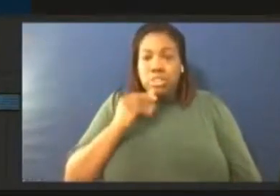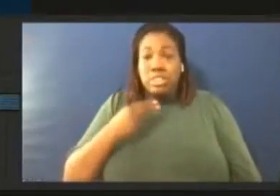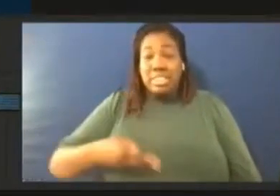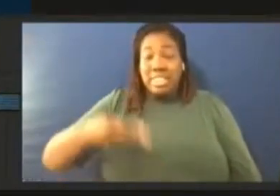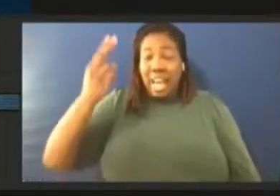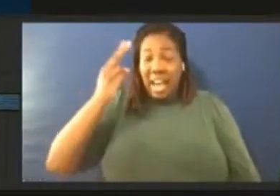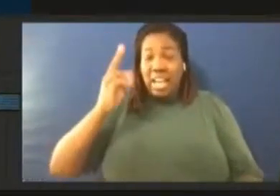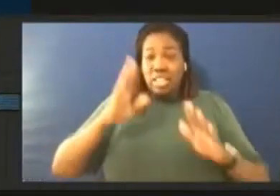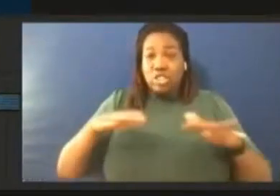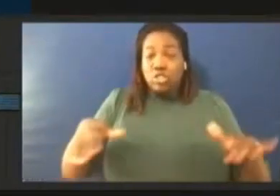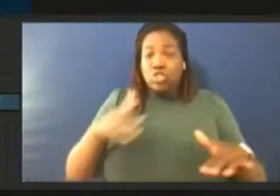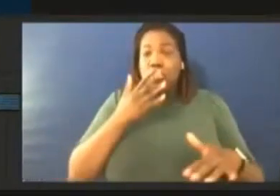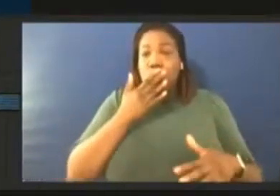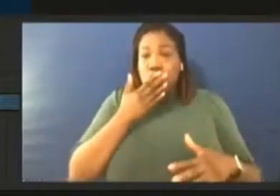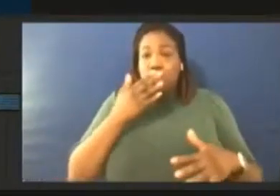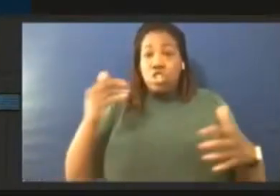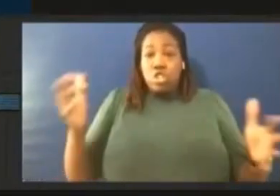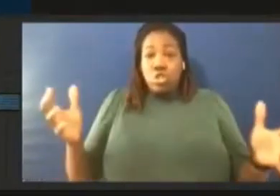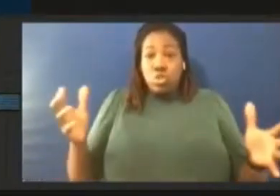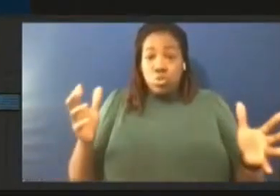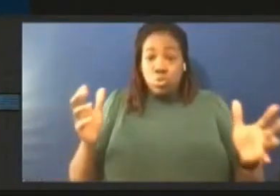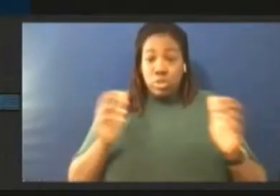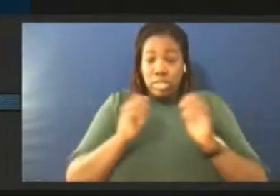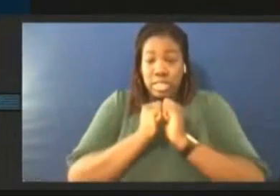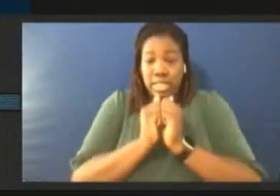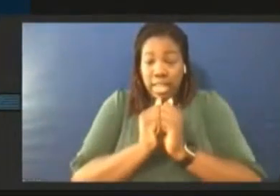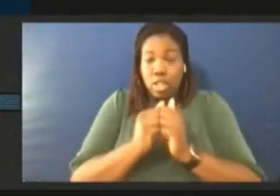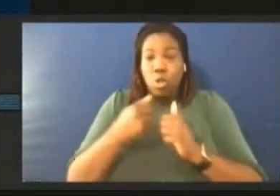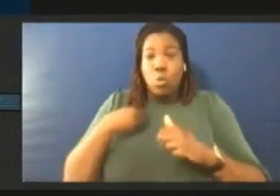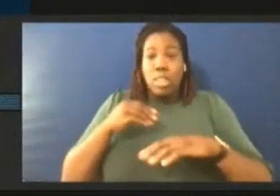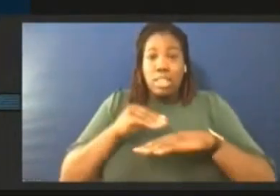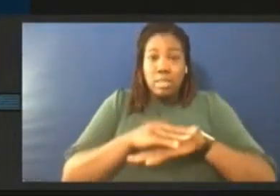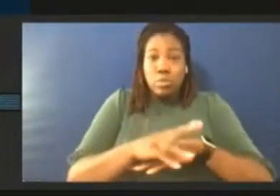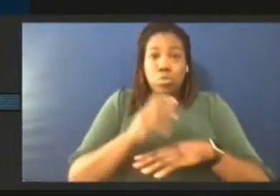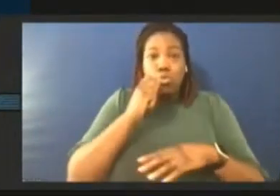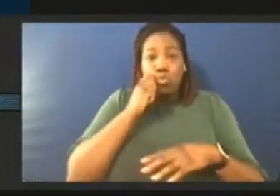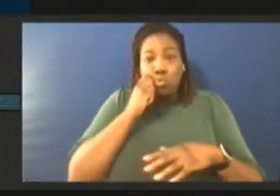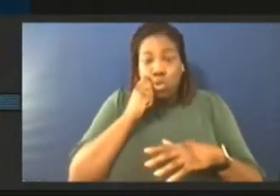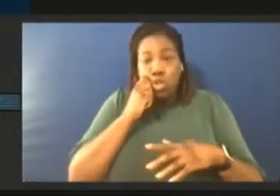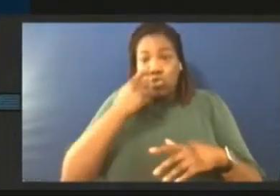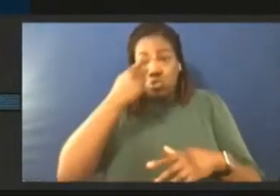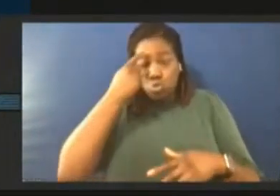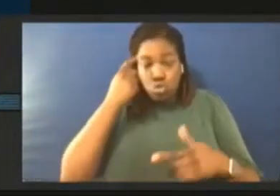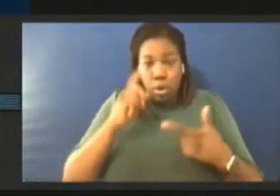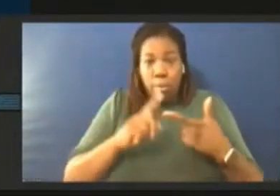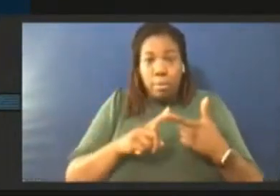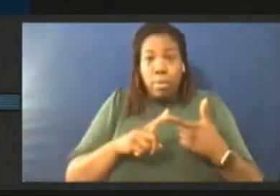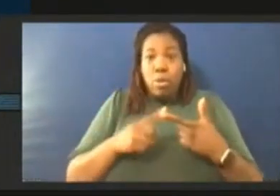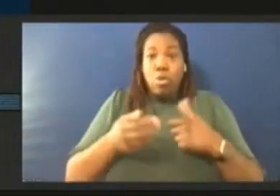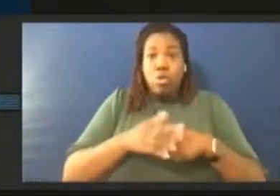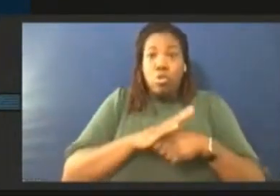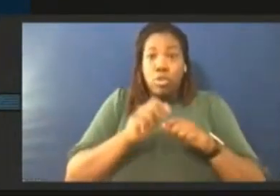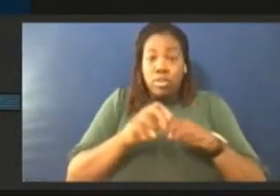You combine that now with the exposure to racial trauma, COVID-19, and the racism pandemic,